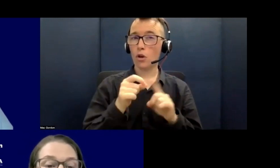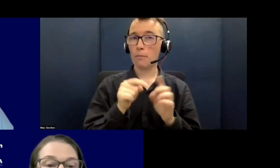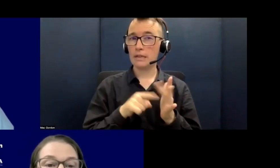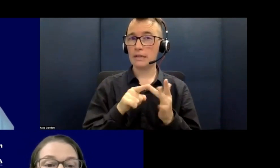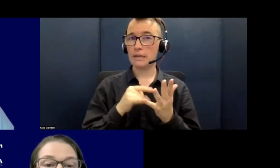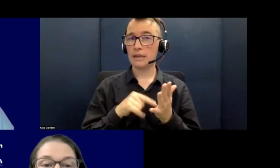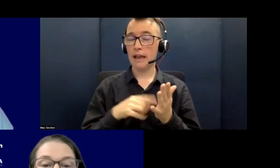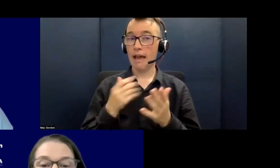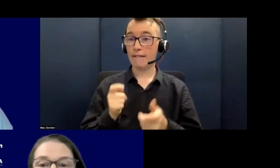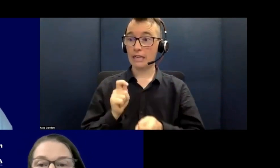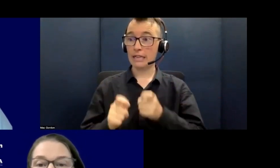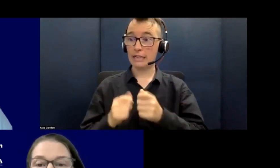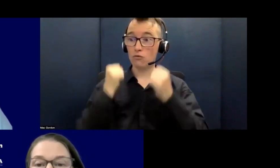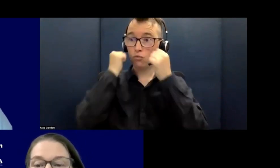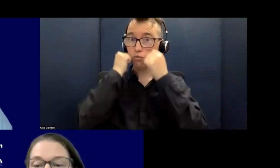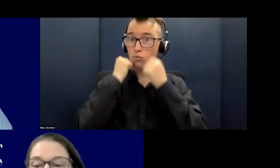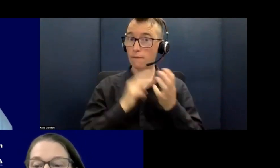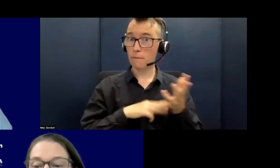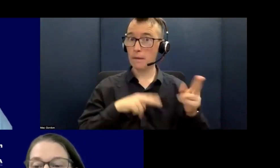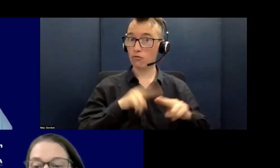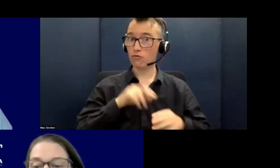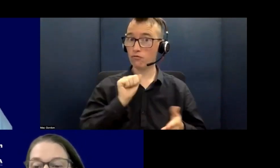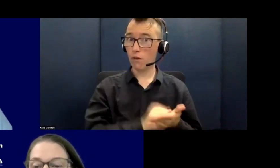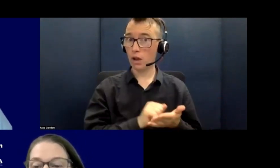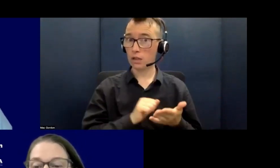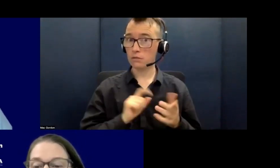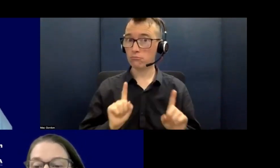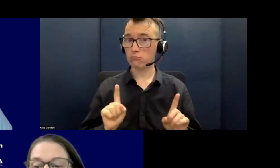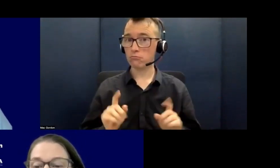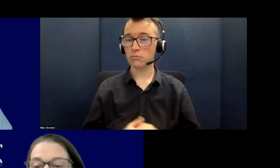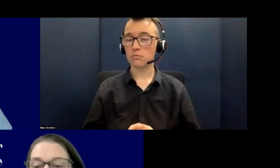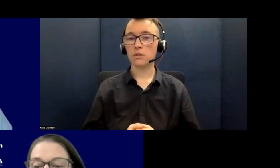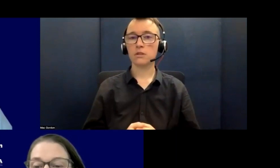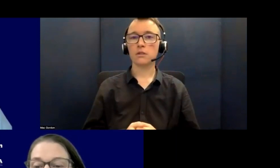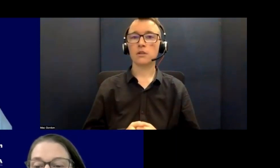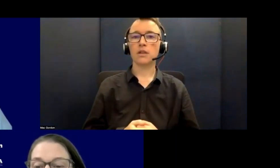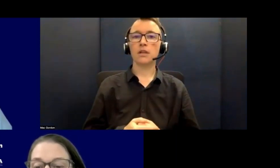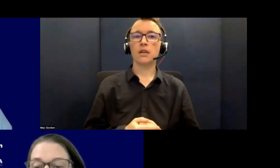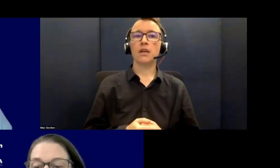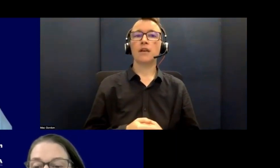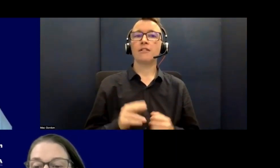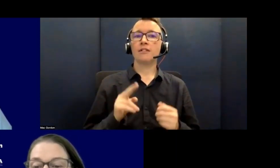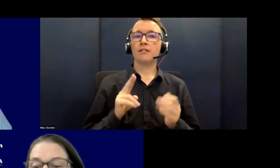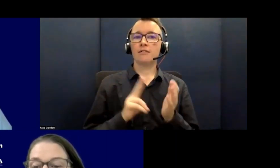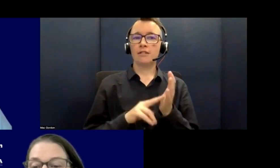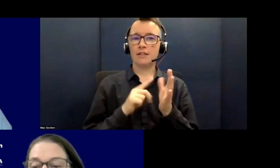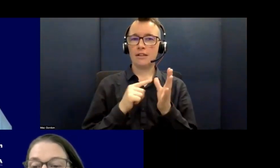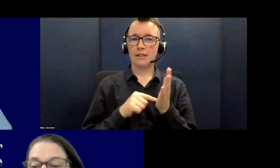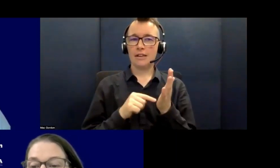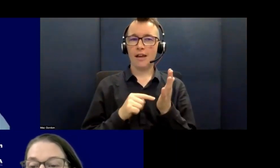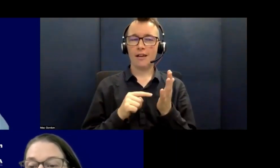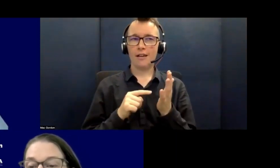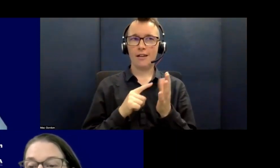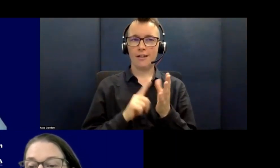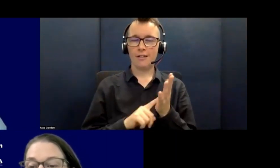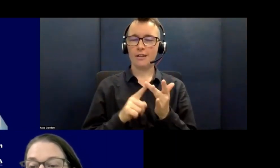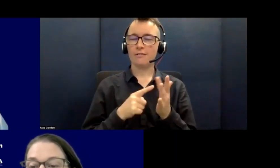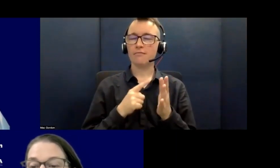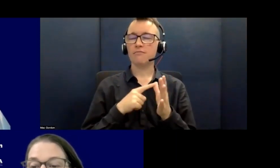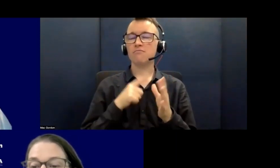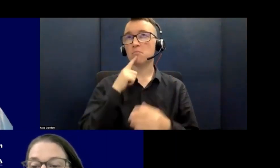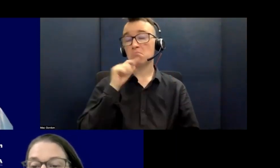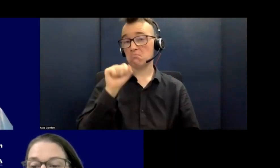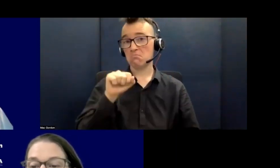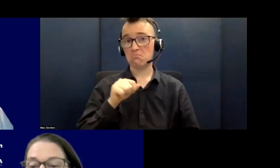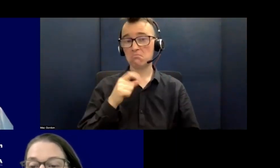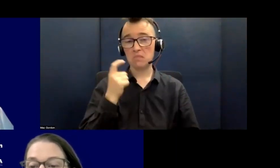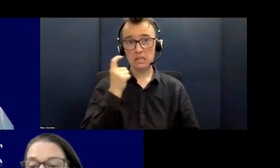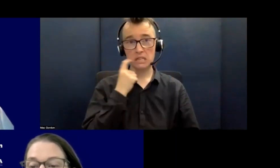[Natalia] Yes, the testing would be fairly straightforward. I guess with retinal detachment,